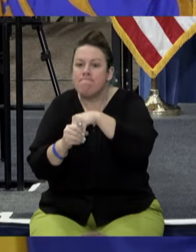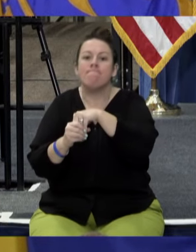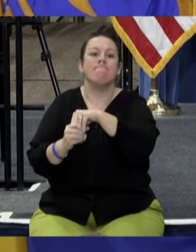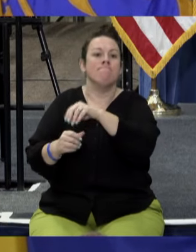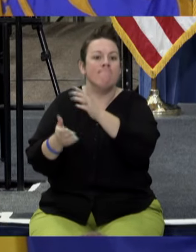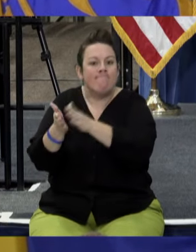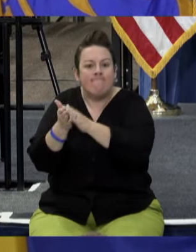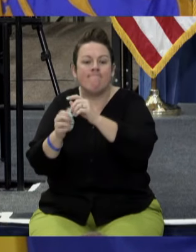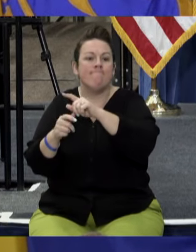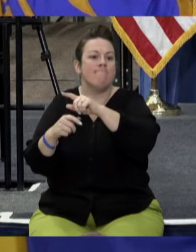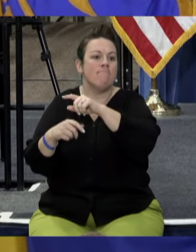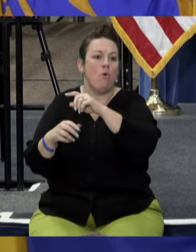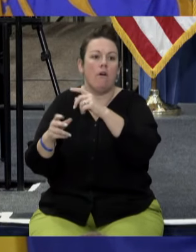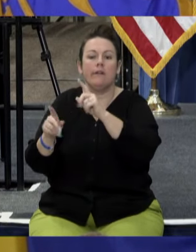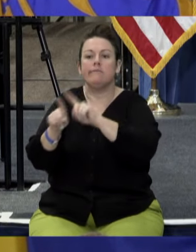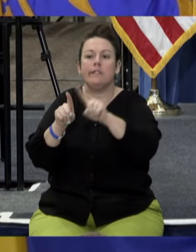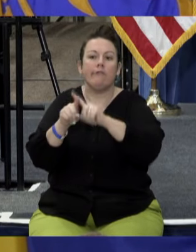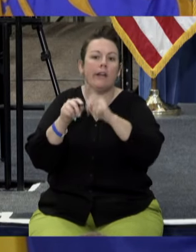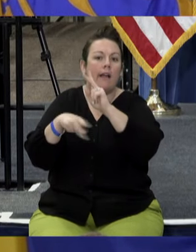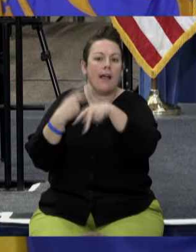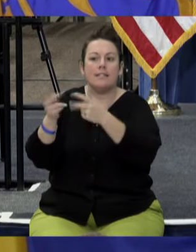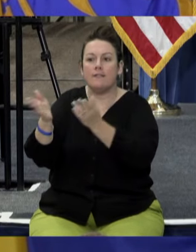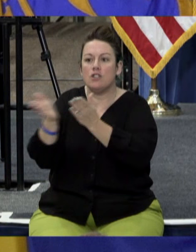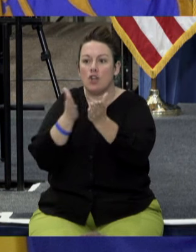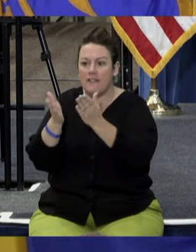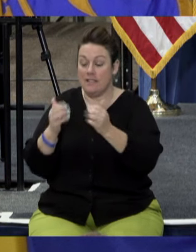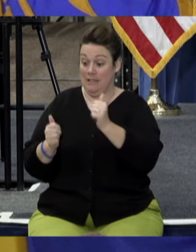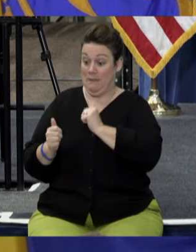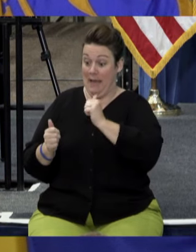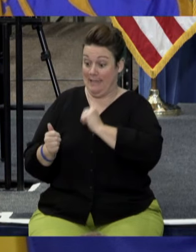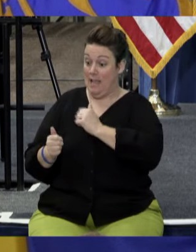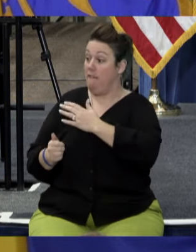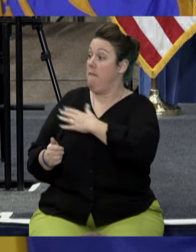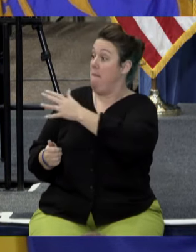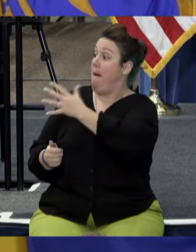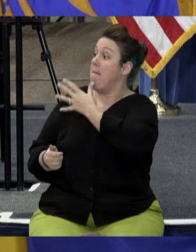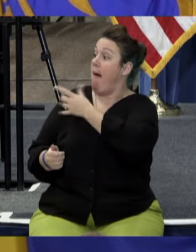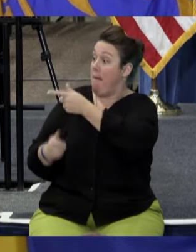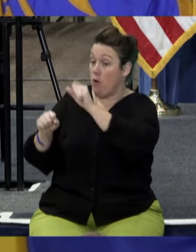services that others like mom and others could benefit from. A nutrition program,